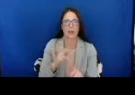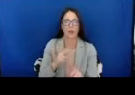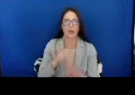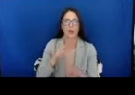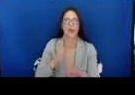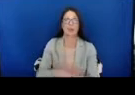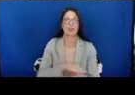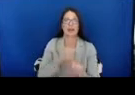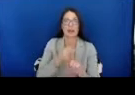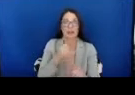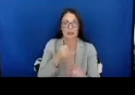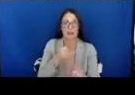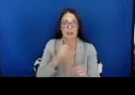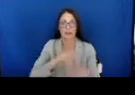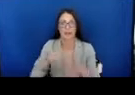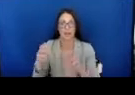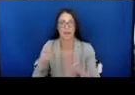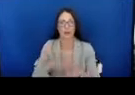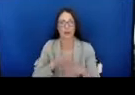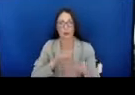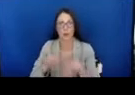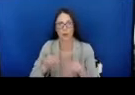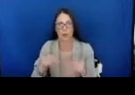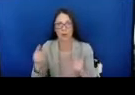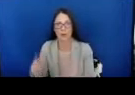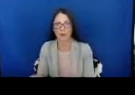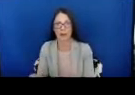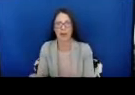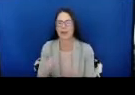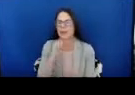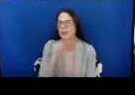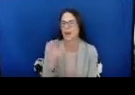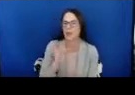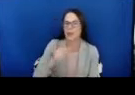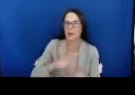event, not by virtue of when say a tornado touches down or when the flood Riot waters